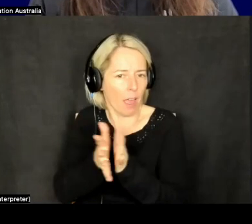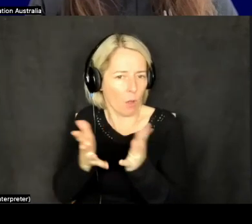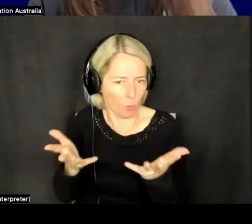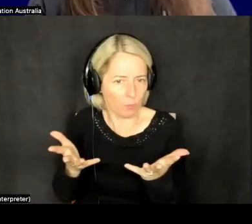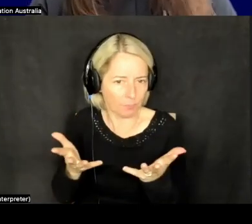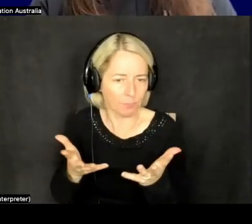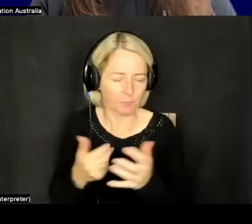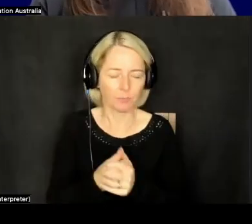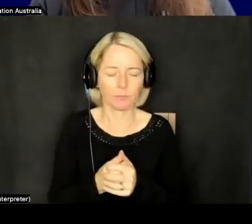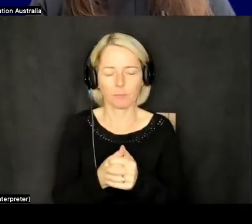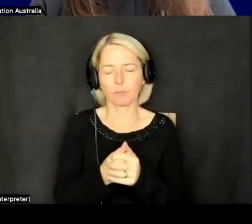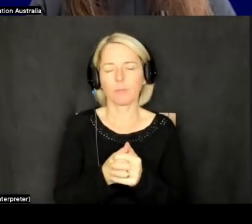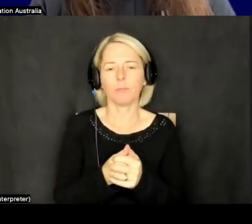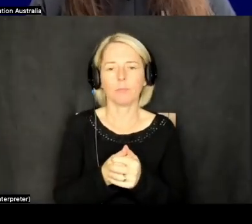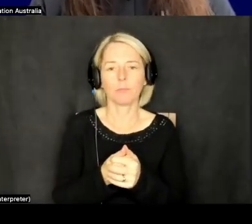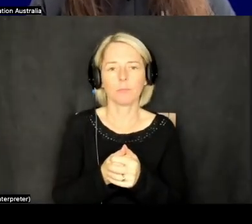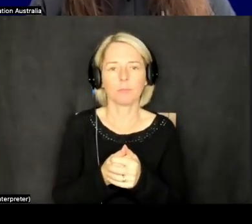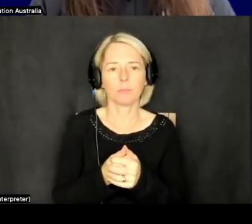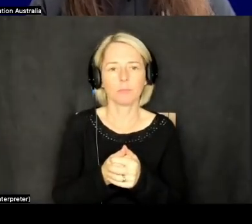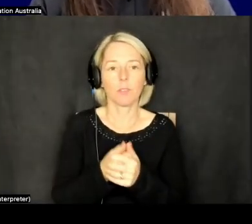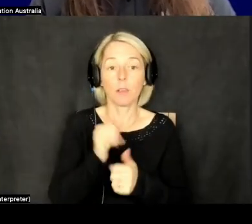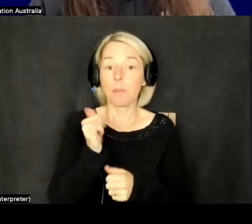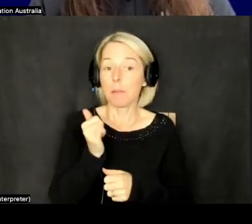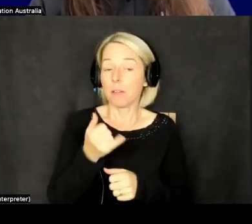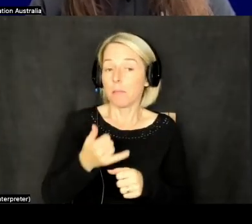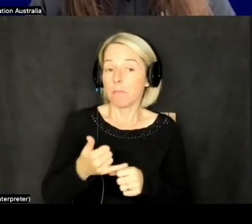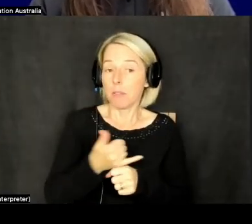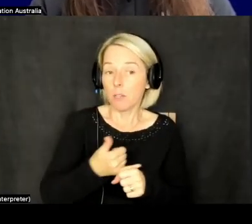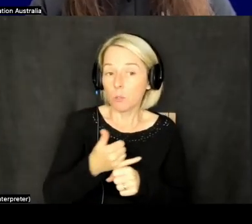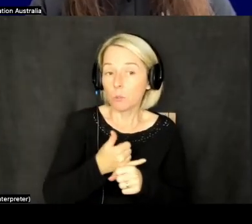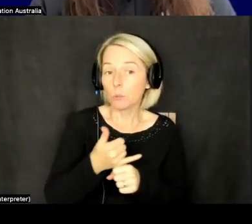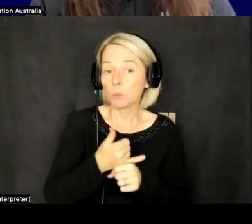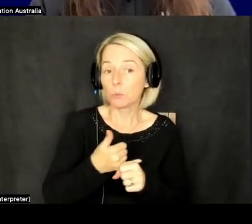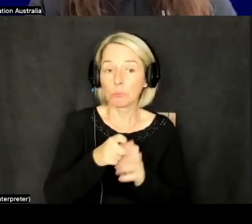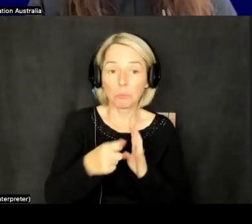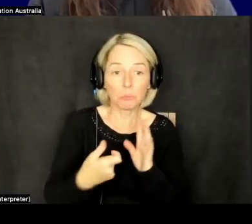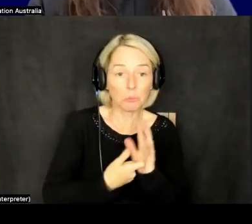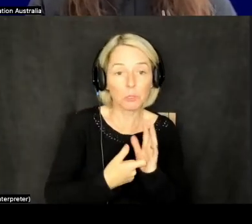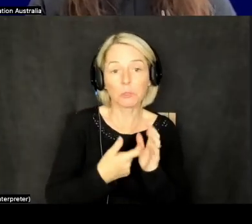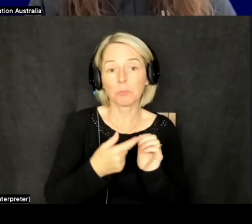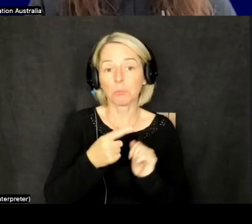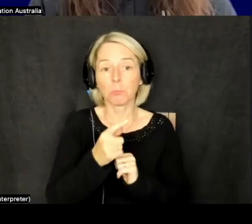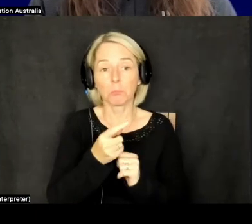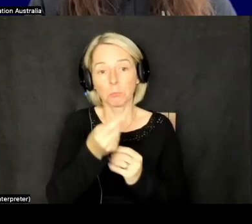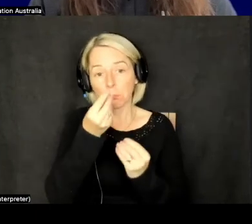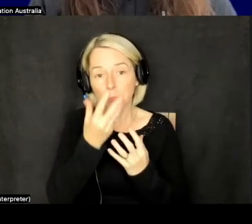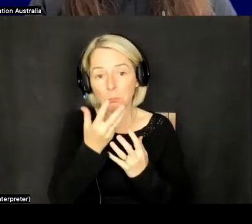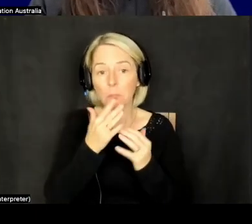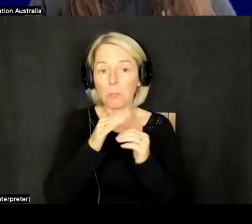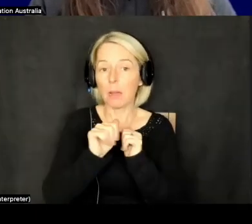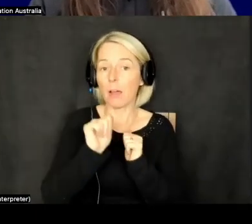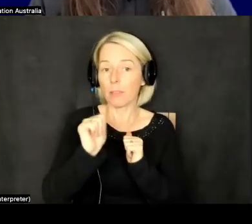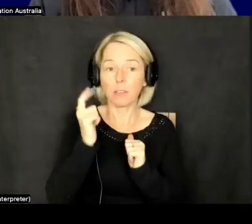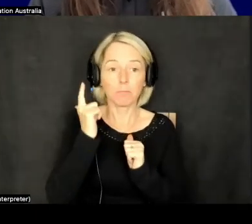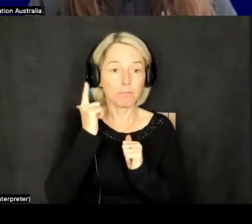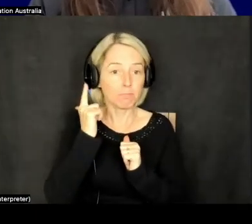might get information from the medical team about the hearing condition, the speech pathologist